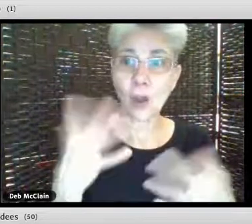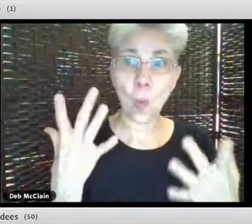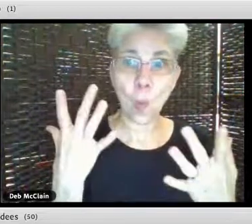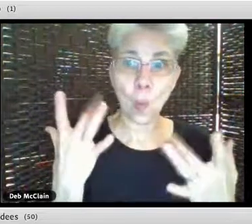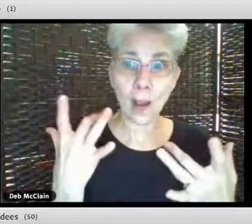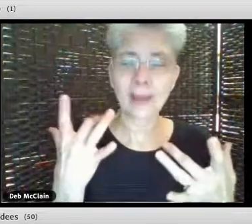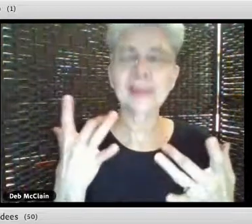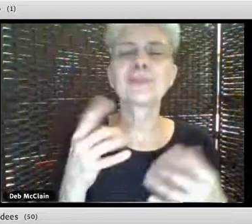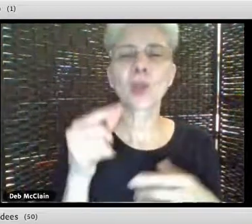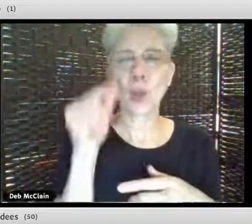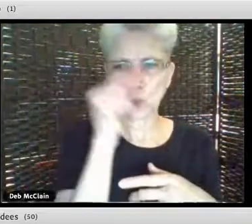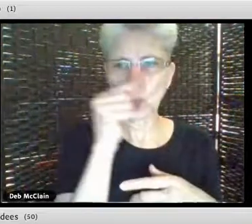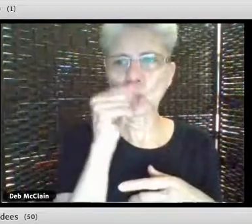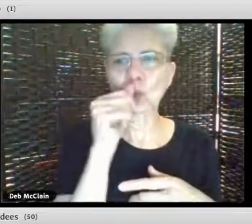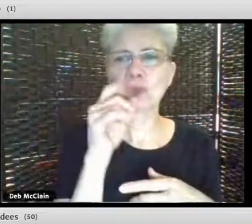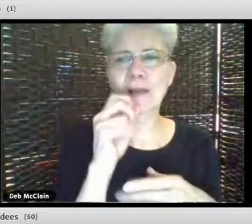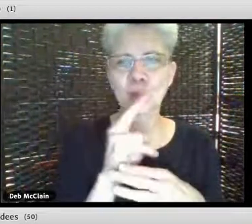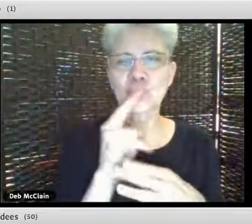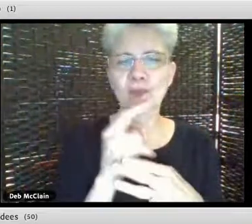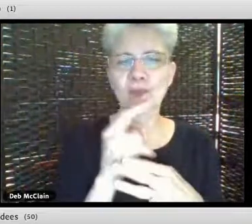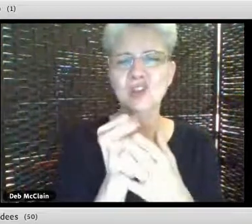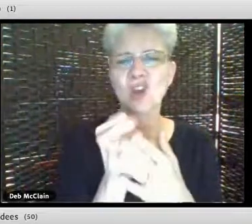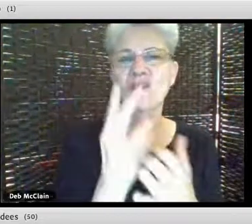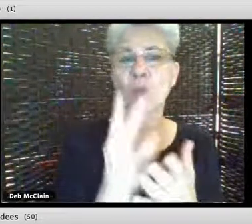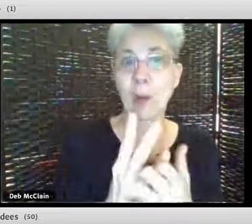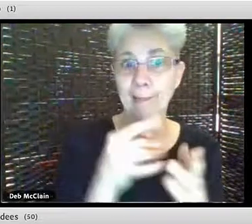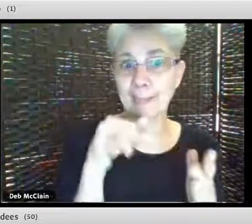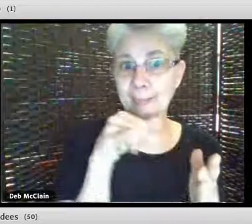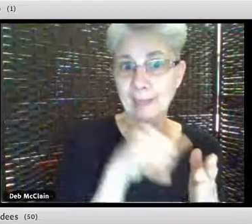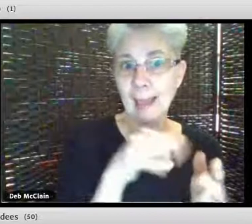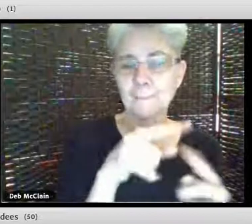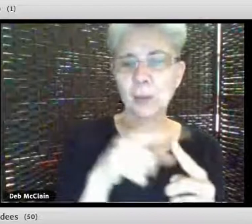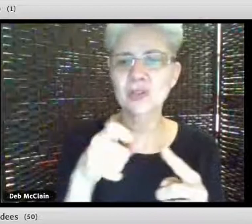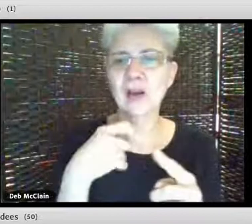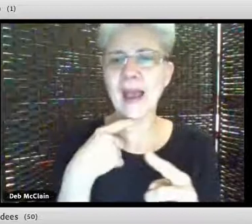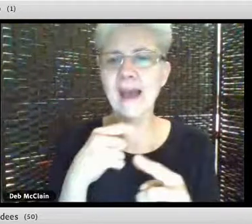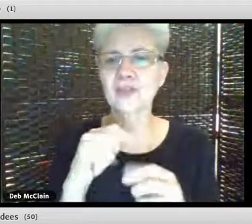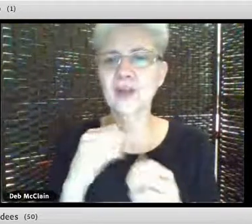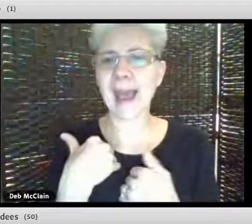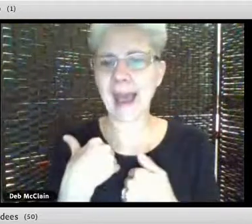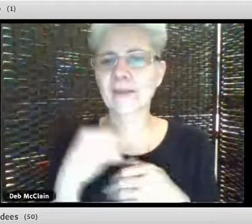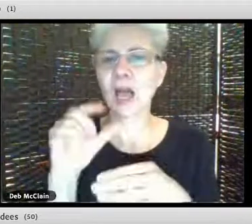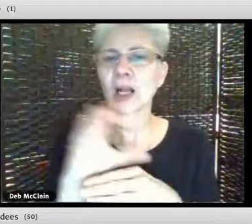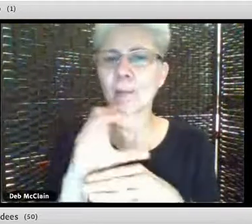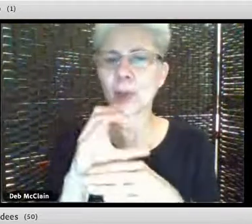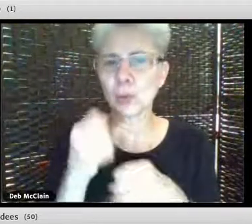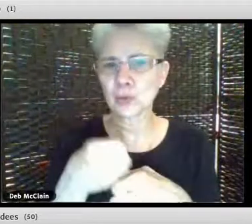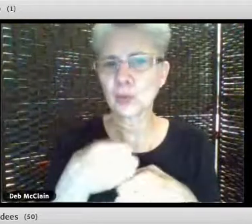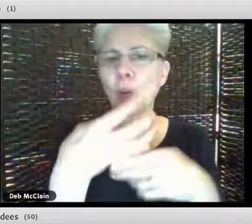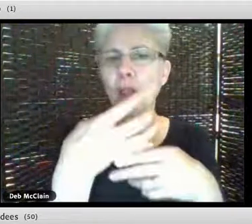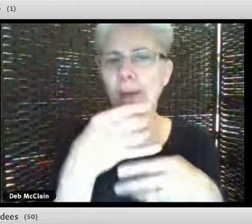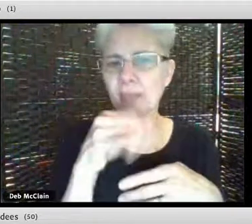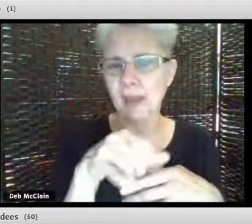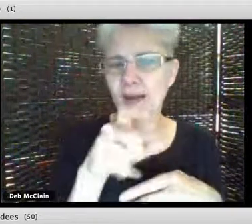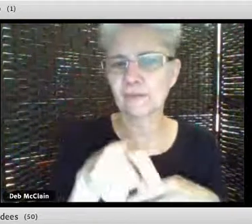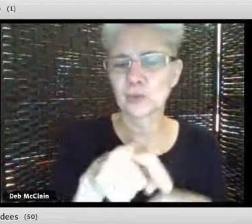for all of your software needs is what I'm saying. But you would still have to have a way to get on the computer. Does that make sense? Okay.